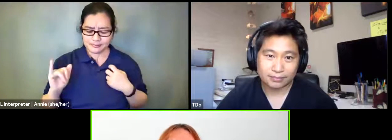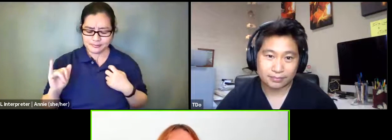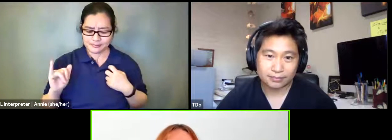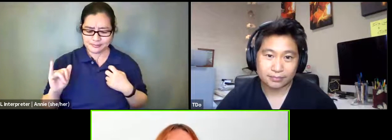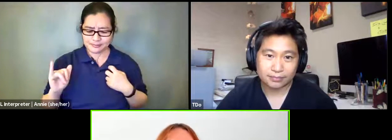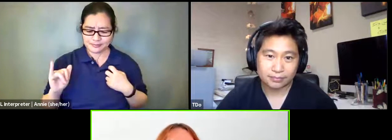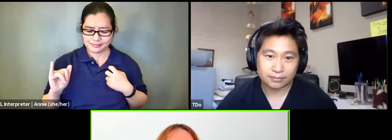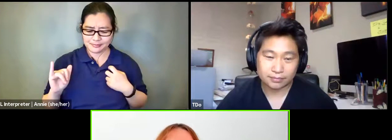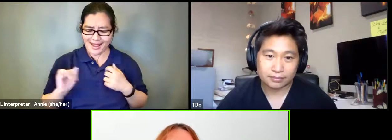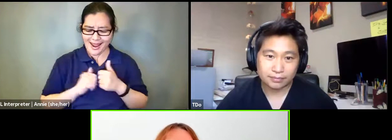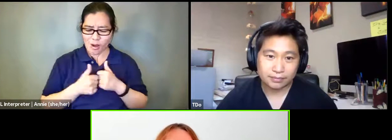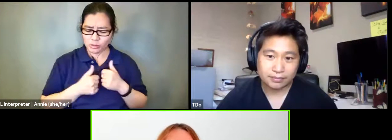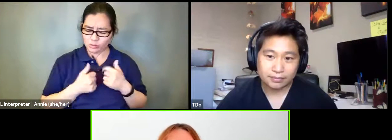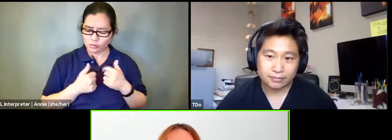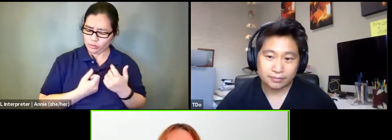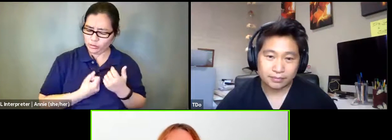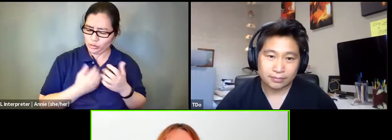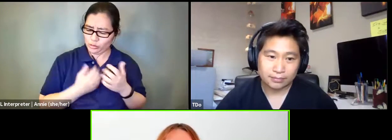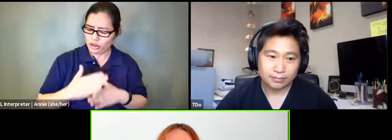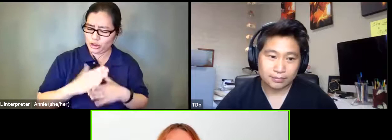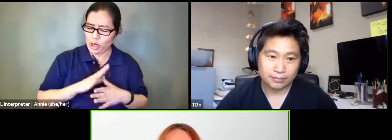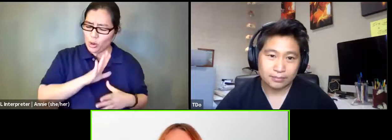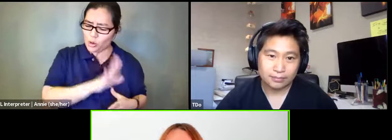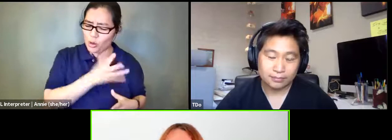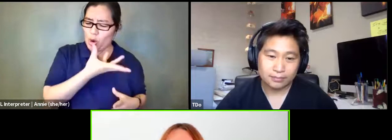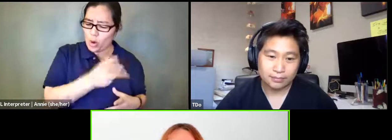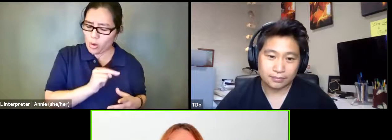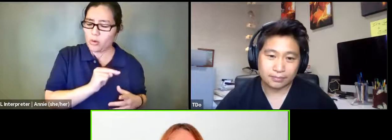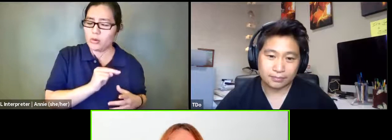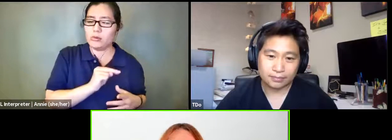outrage? How will you share your own outcry and outrage? I think that's really important.